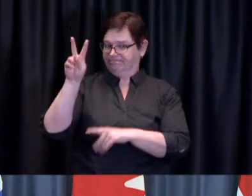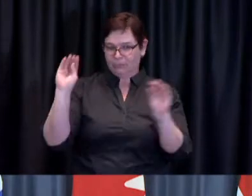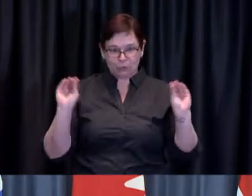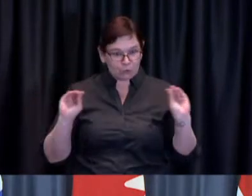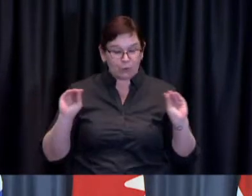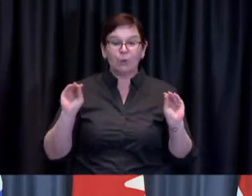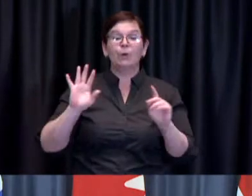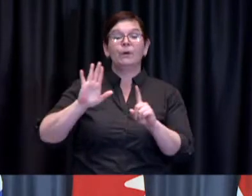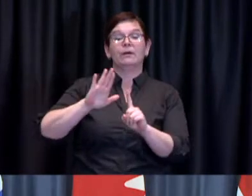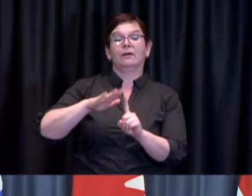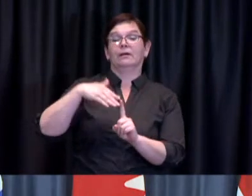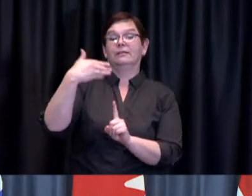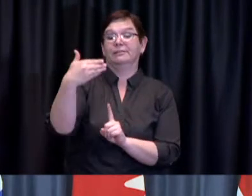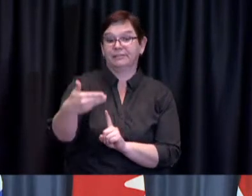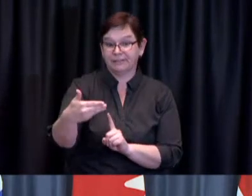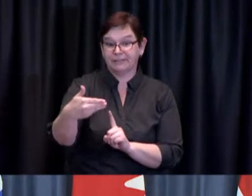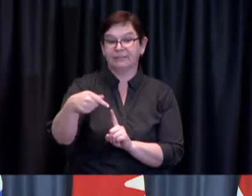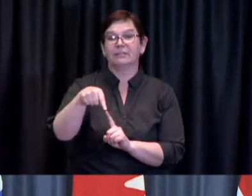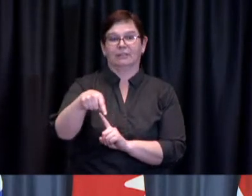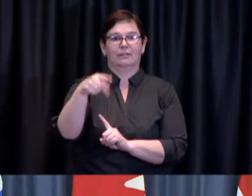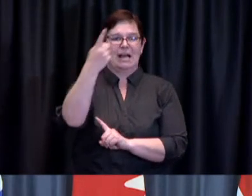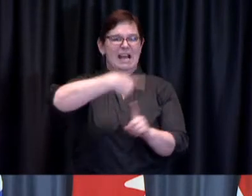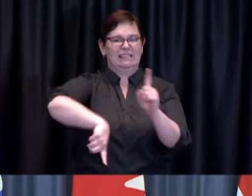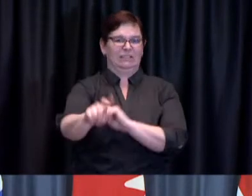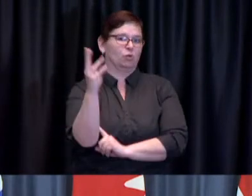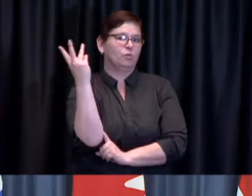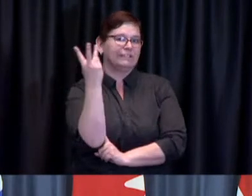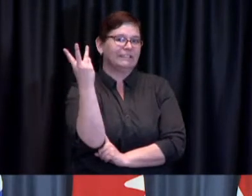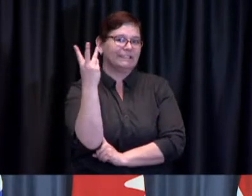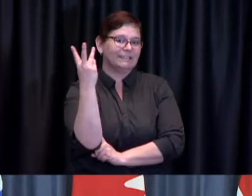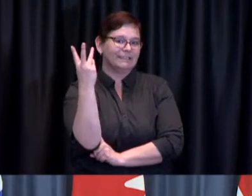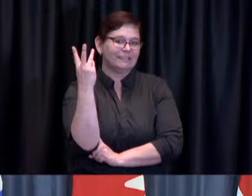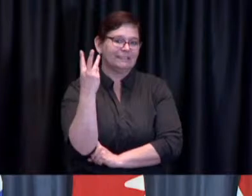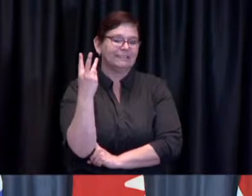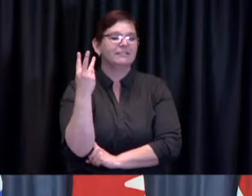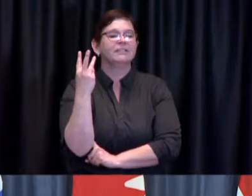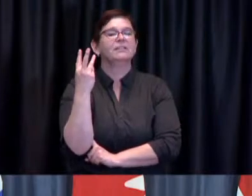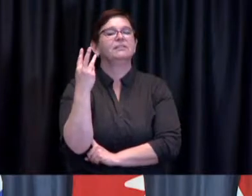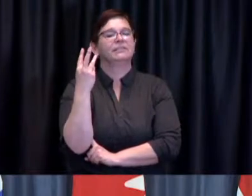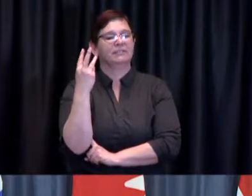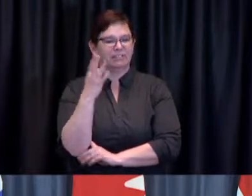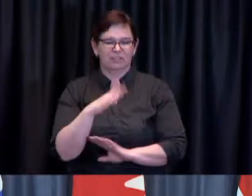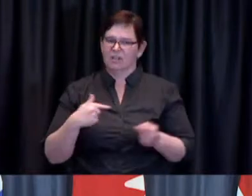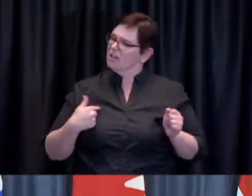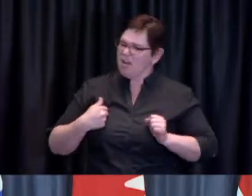week today when the least will likely sweep the Canadians thank you all very much and stay safe.